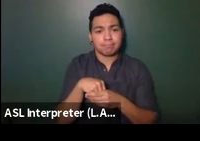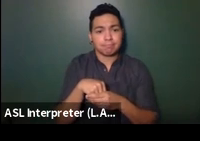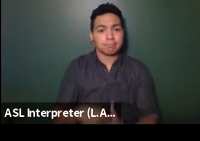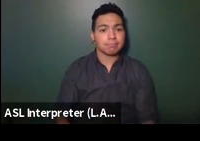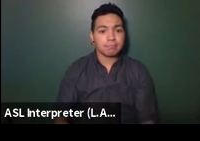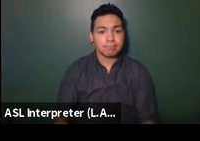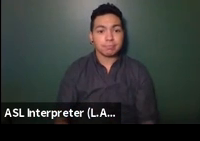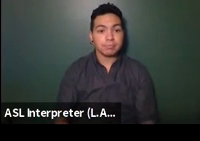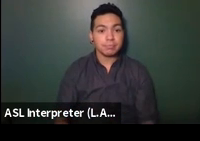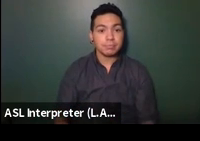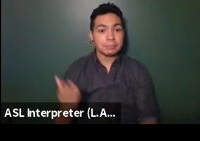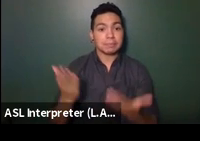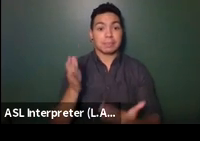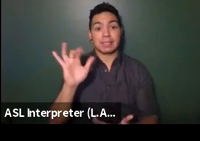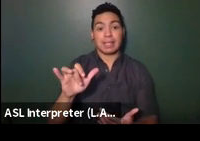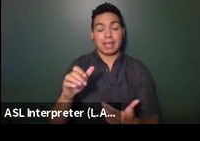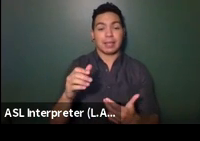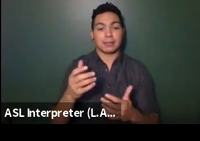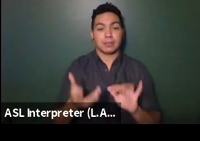ESD 189 - Amy Colburn: And maybe I want this calculated by total points.